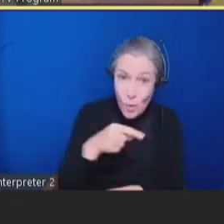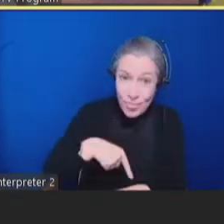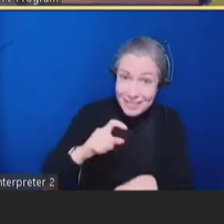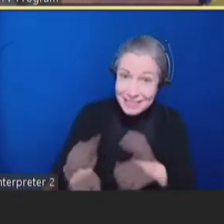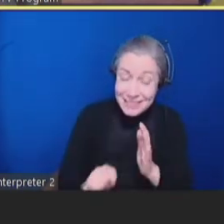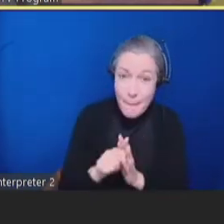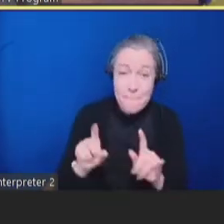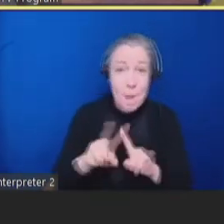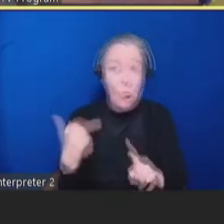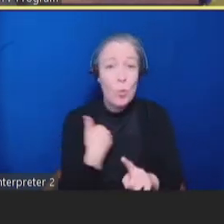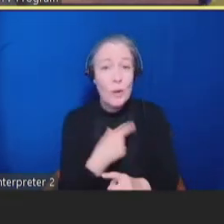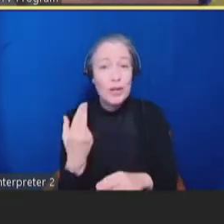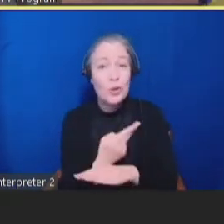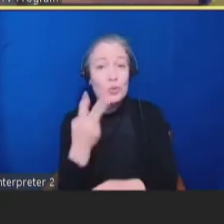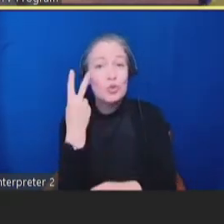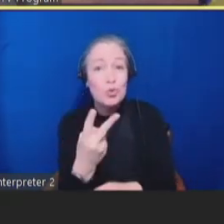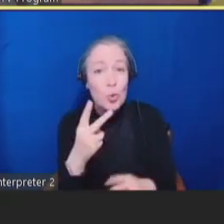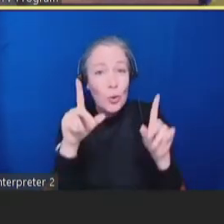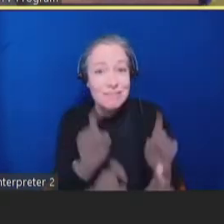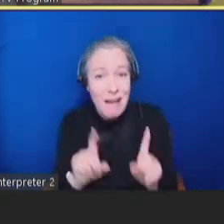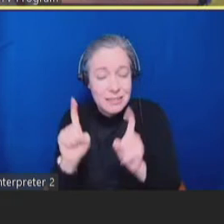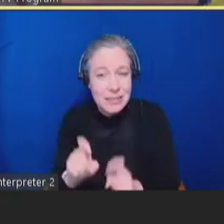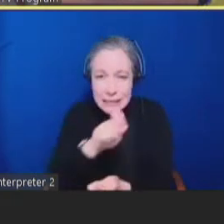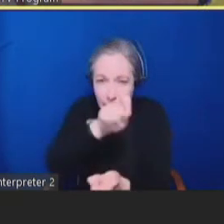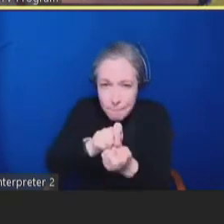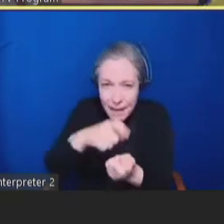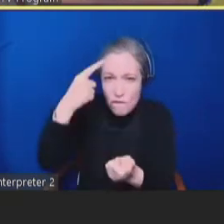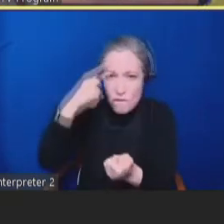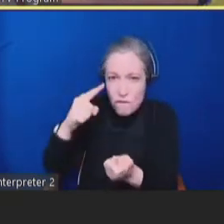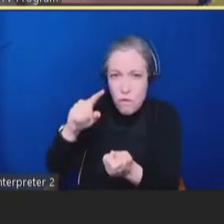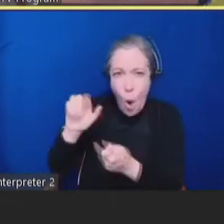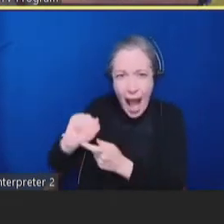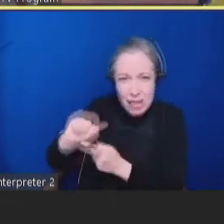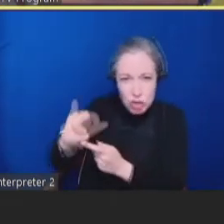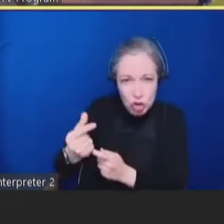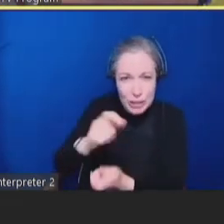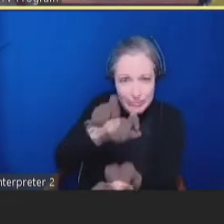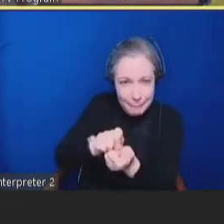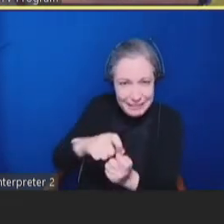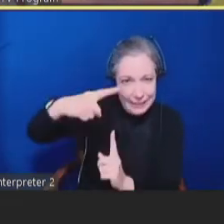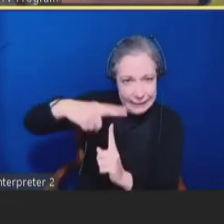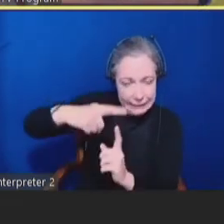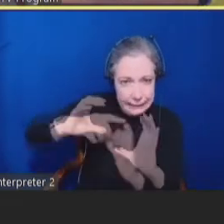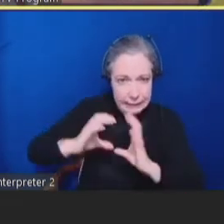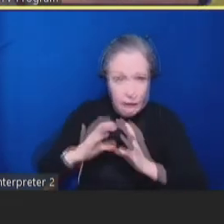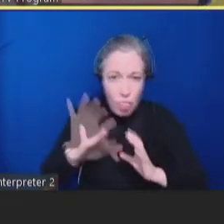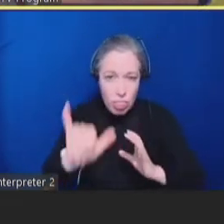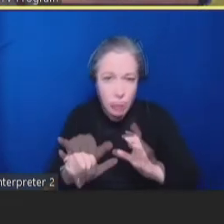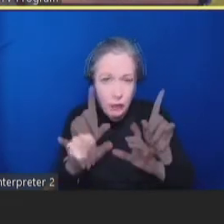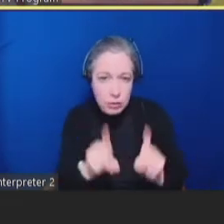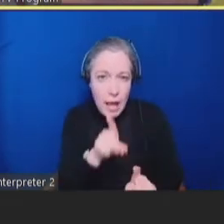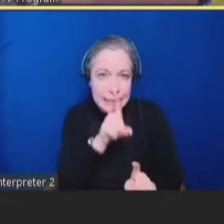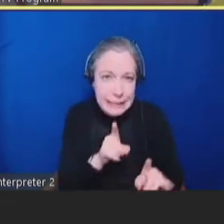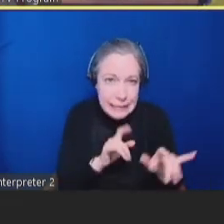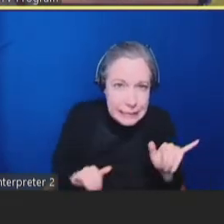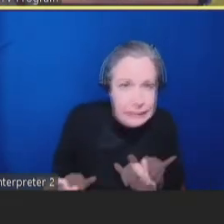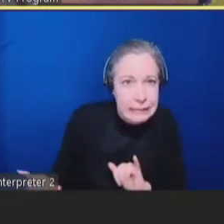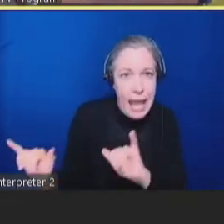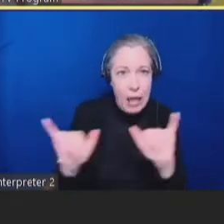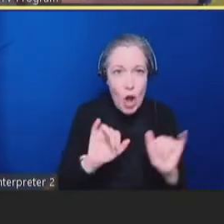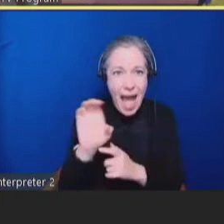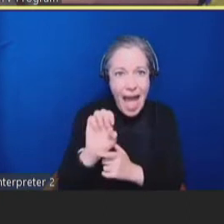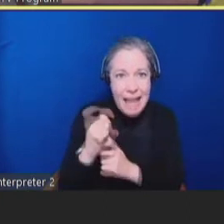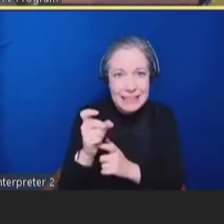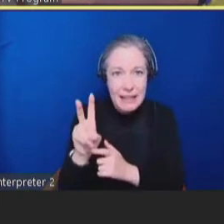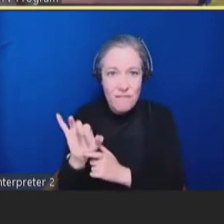neoantigen-specific T cells, a primary test, which is standard ex vivo interferon-gamma ELISPOT. And